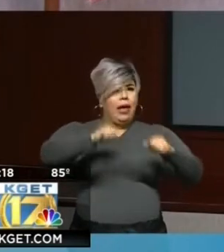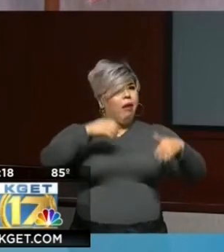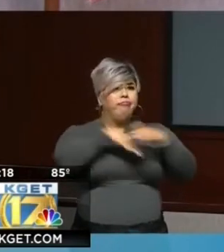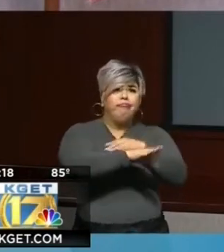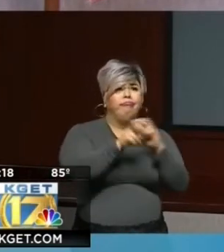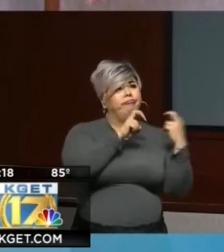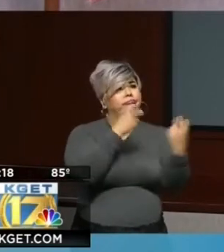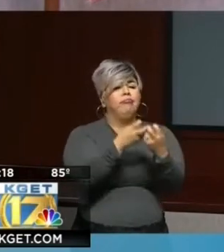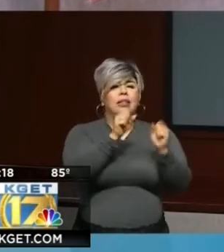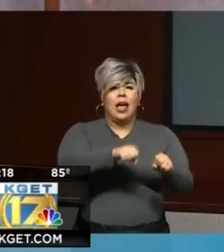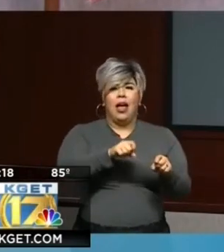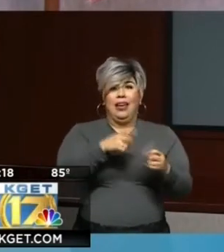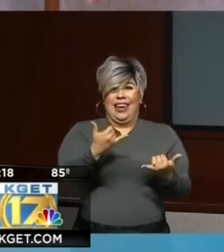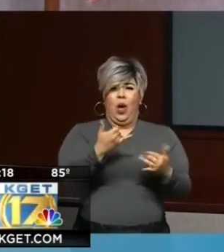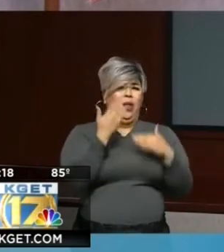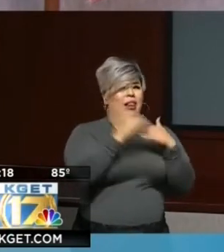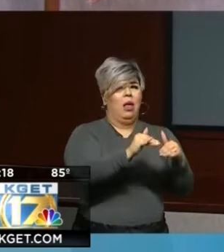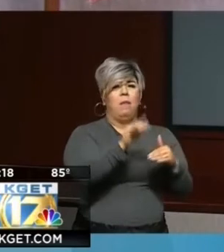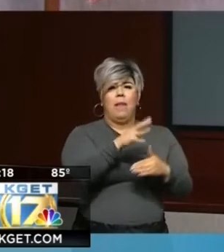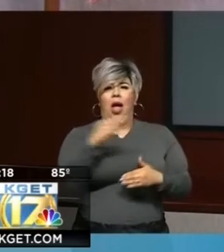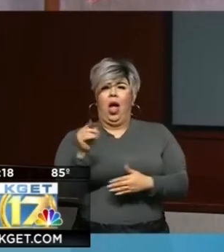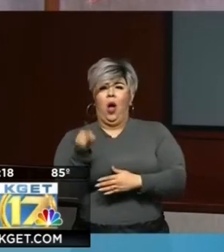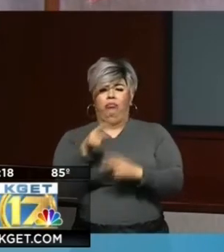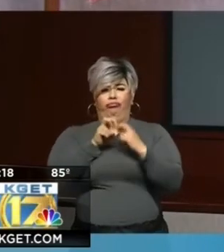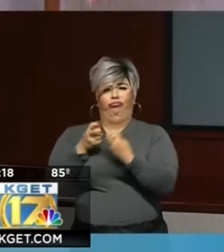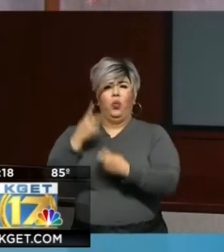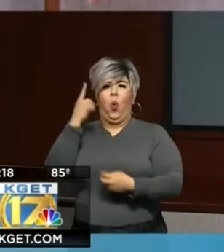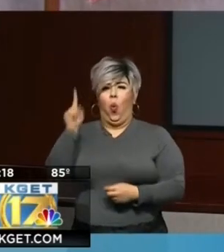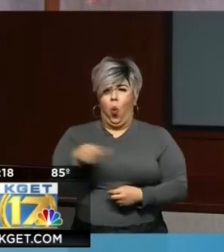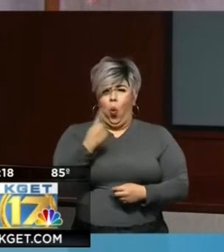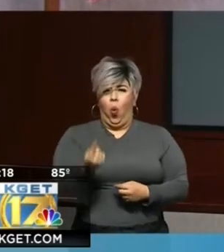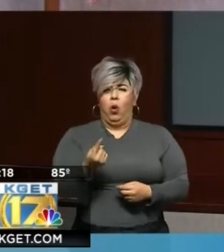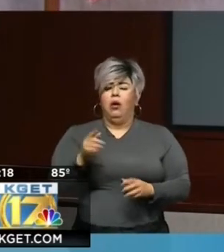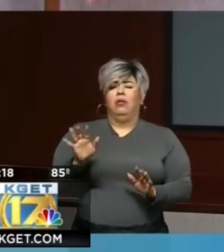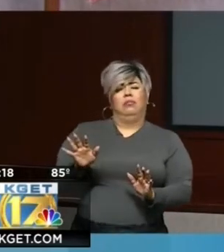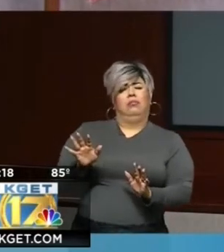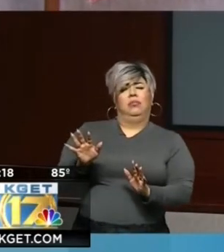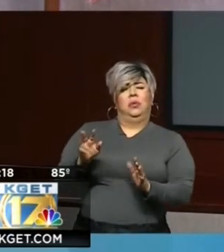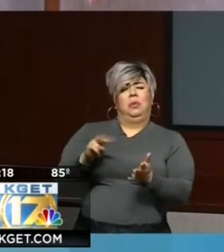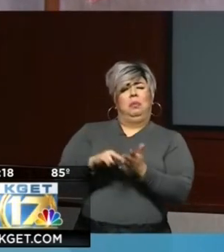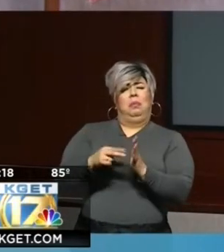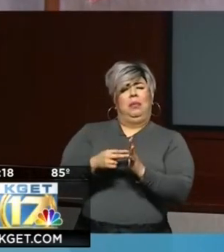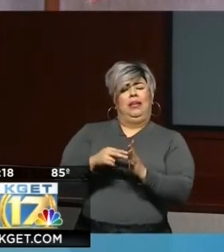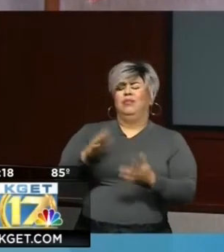OPENINGS OF RESTAURANTS EVEN -- ONLY OFFERING THE OUTDOOR DINING INSTEAD OF INDOOR DINING